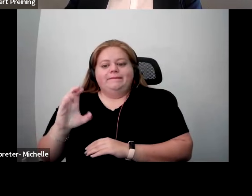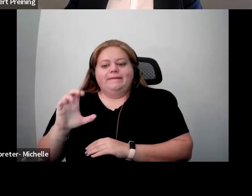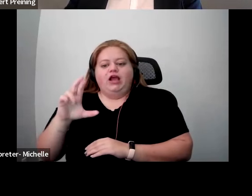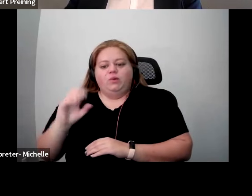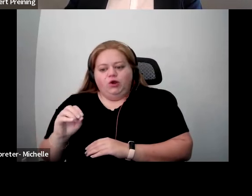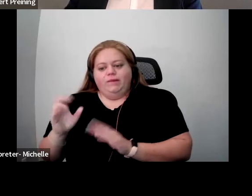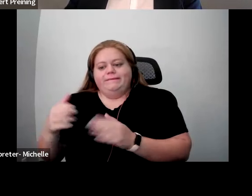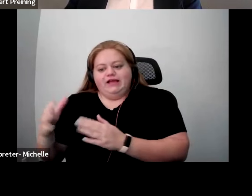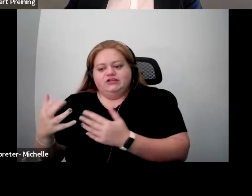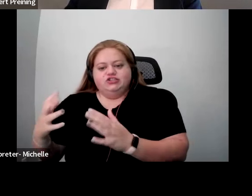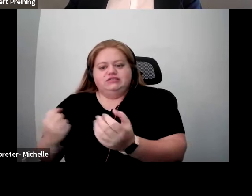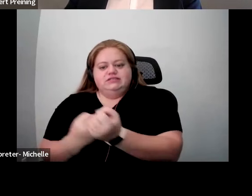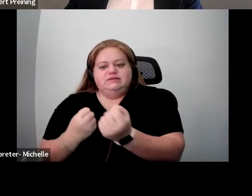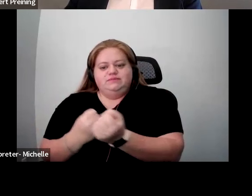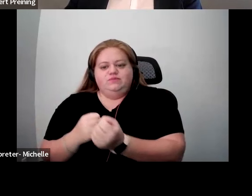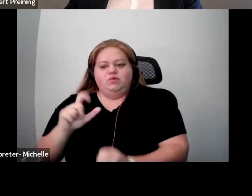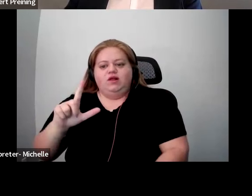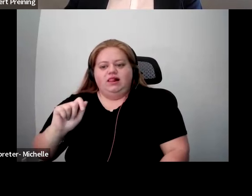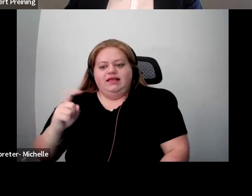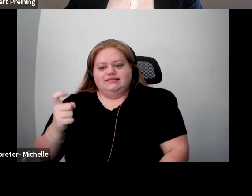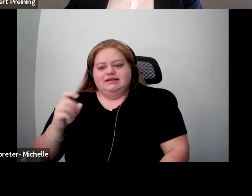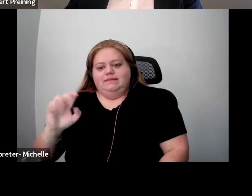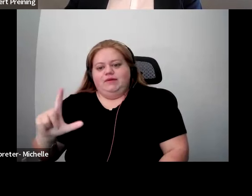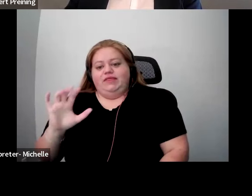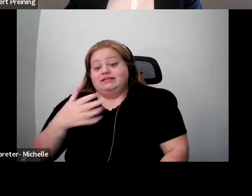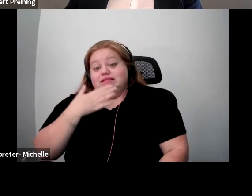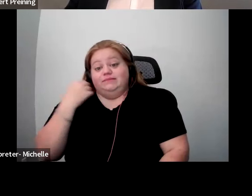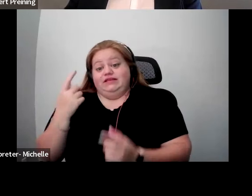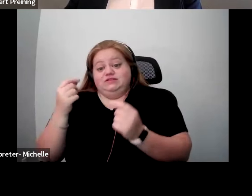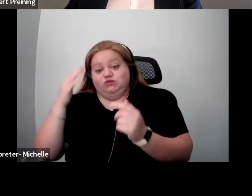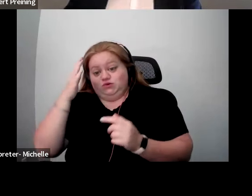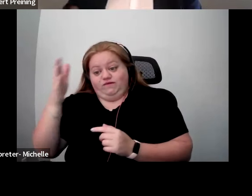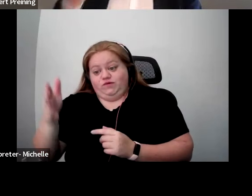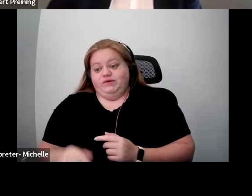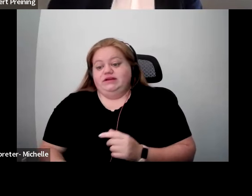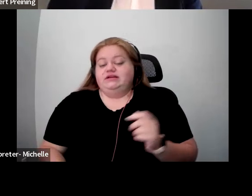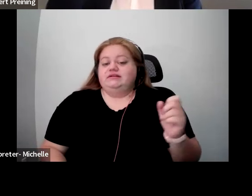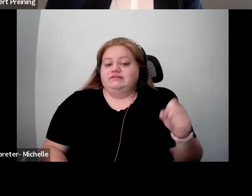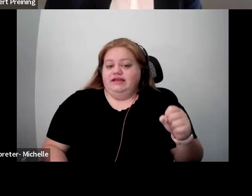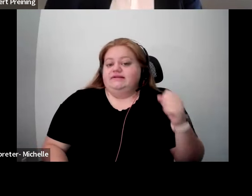I think that is the best way to go forward. Yeah, thank you for that.